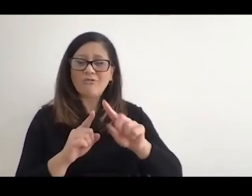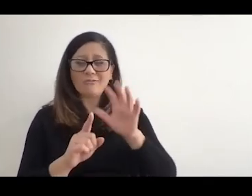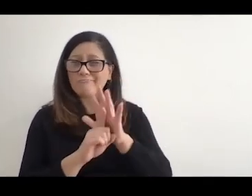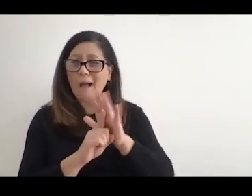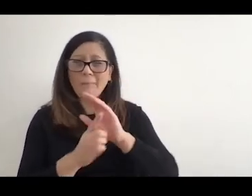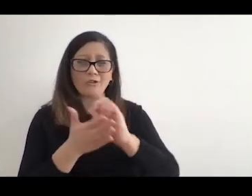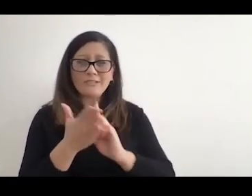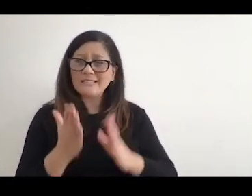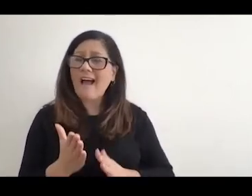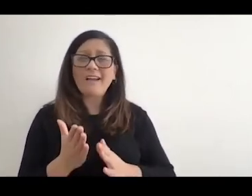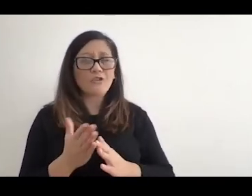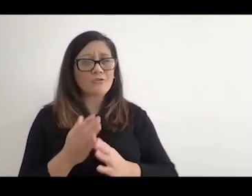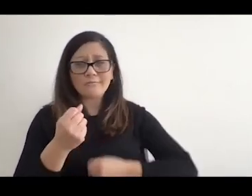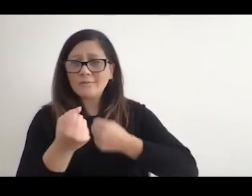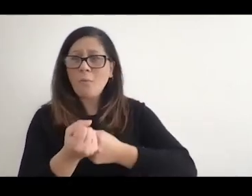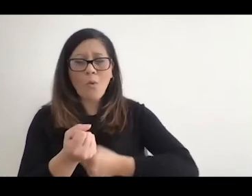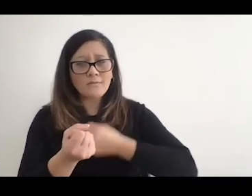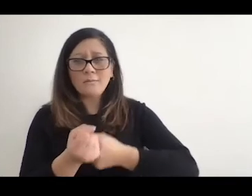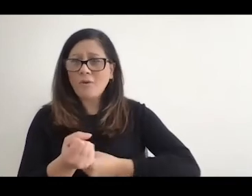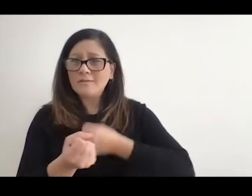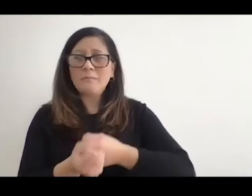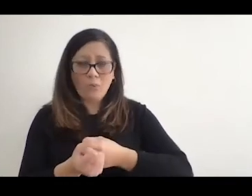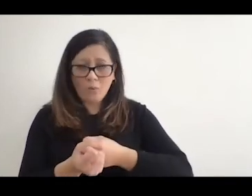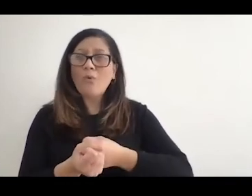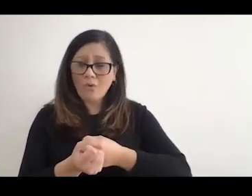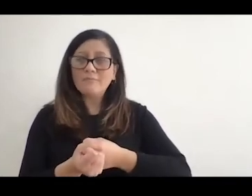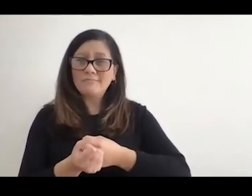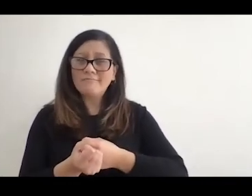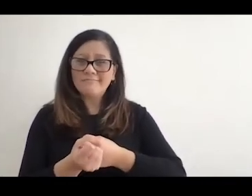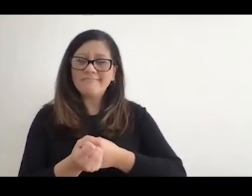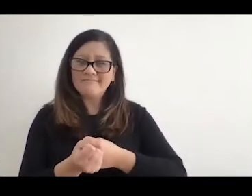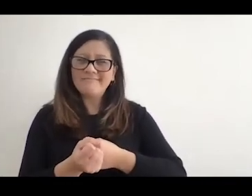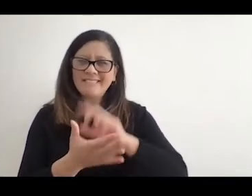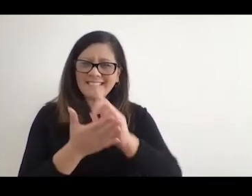And these designers designed beautiful clothing that could be worn by anyone,